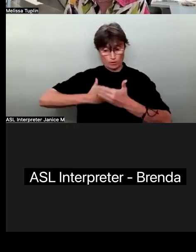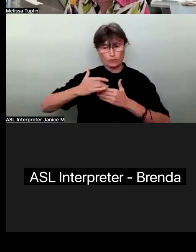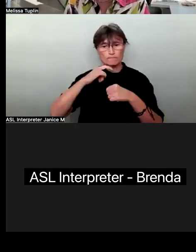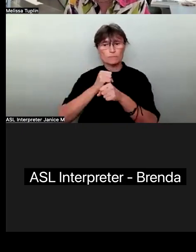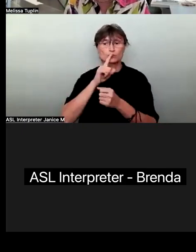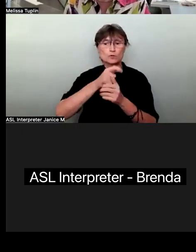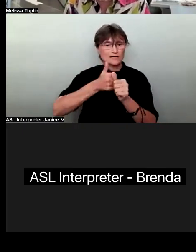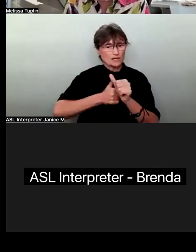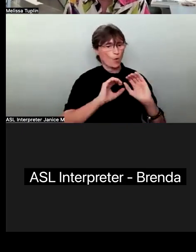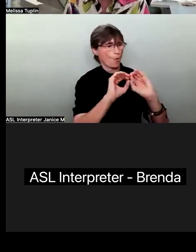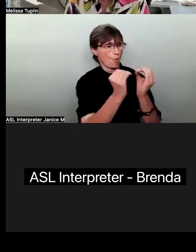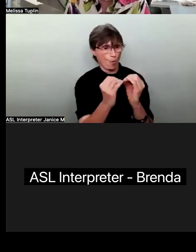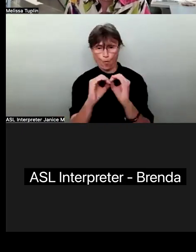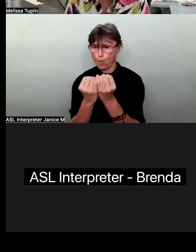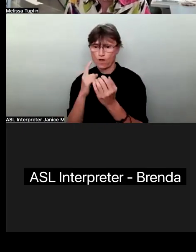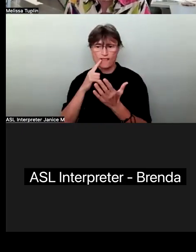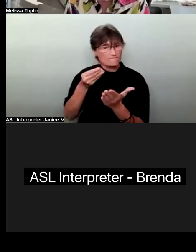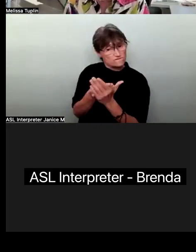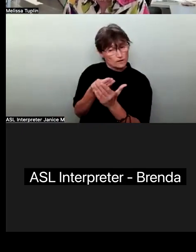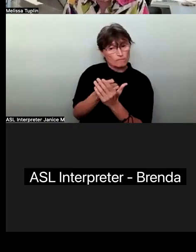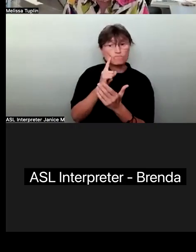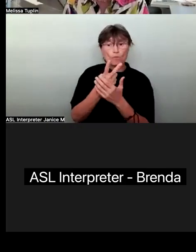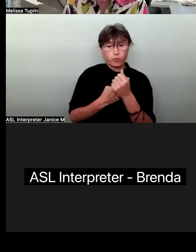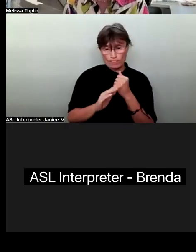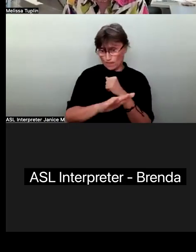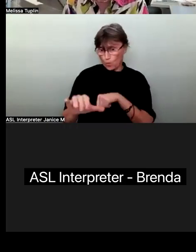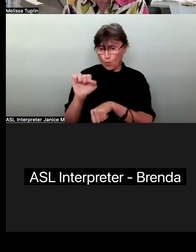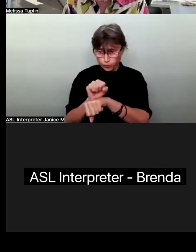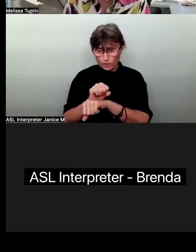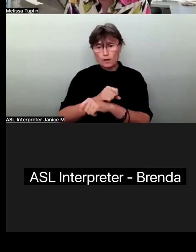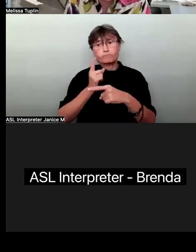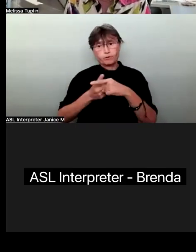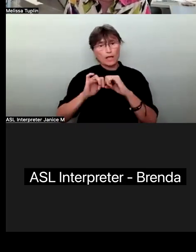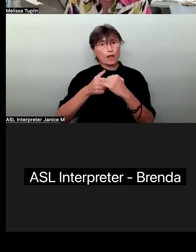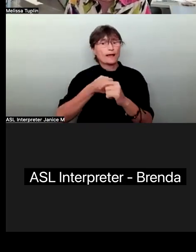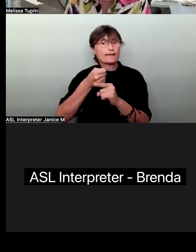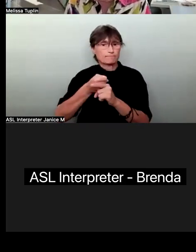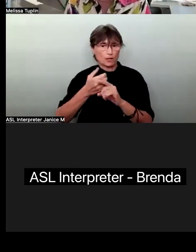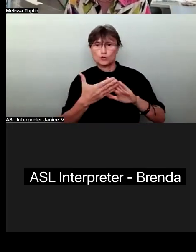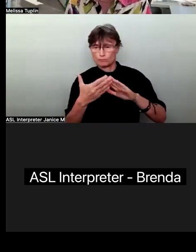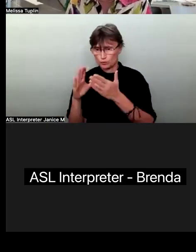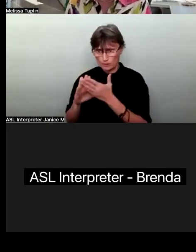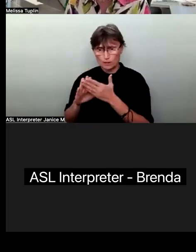the context of both their own work and impact in community, and in the context of the arts